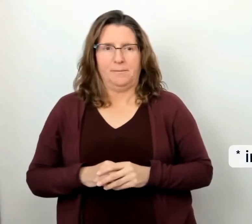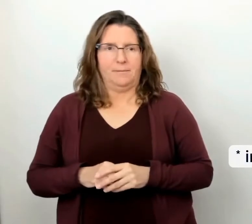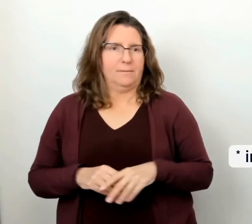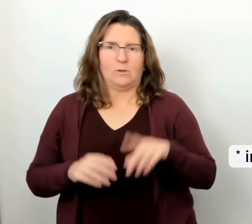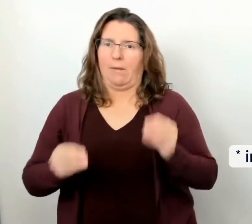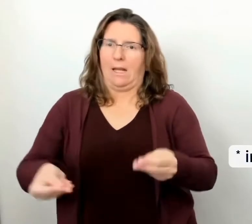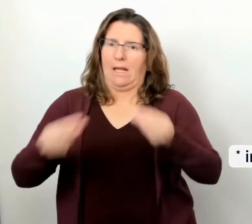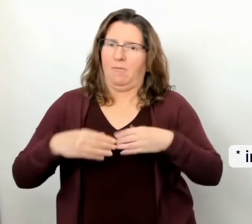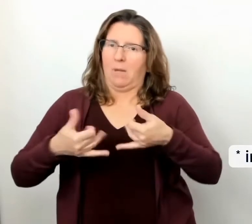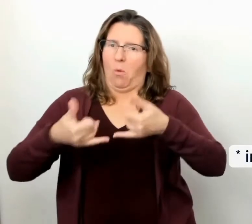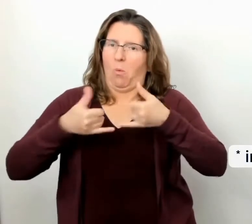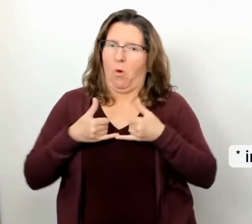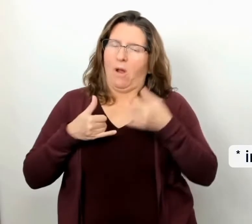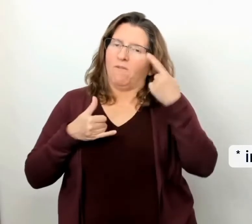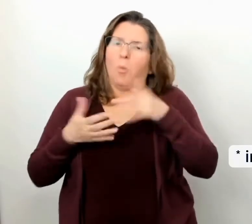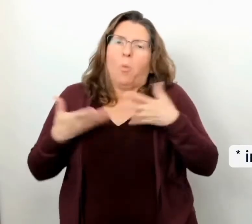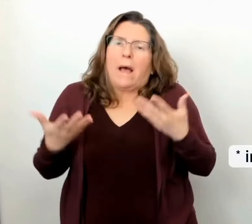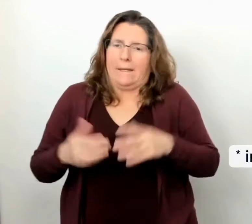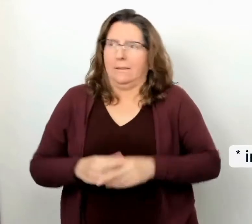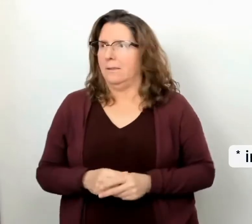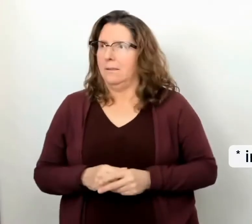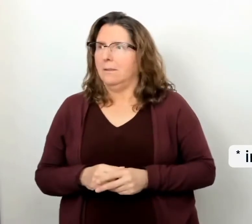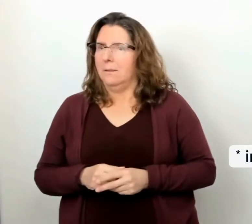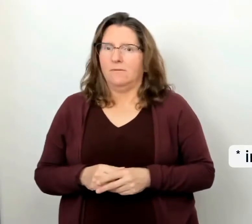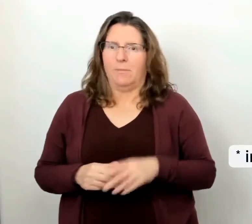What was the achievement they were honouring me for?